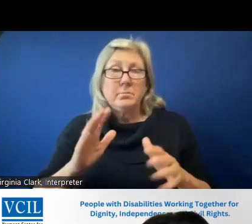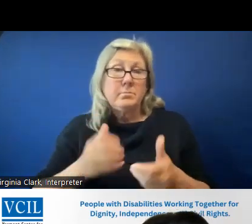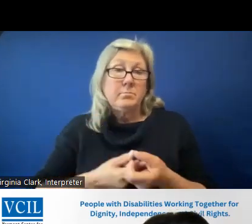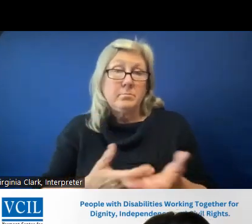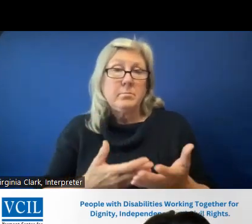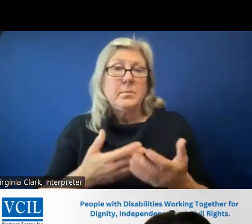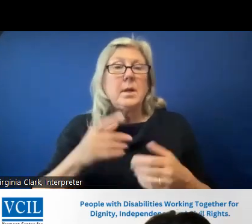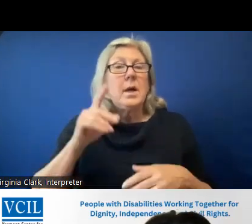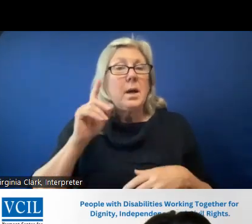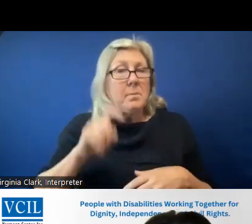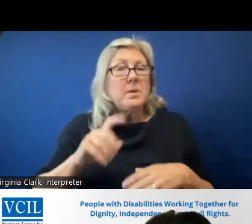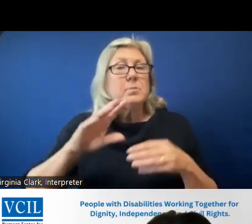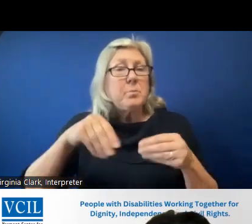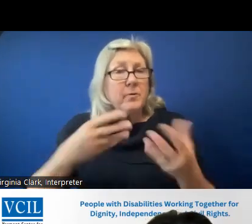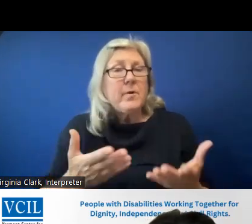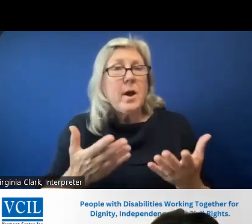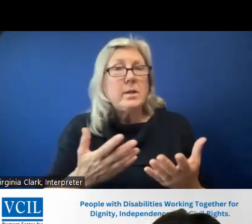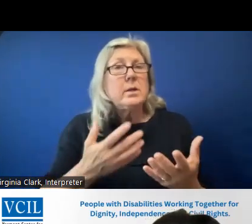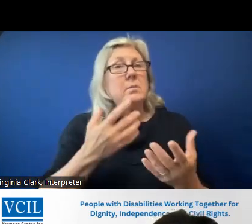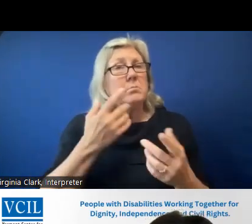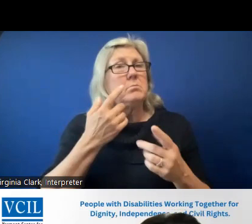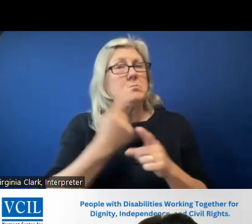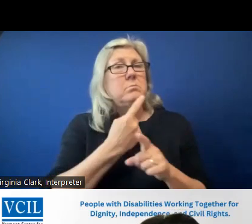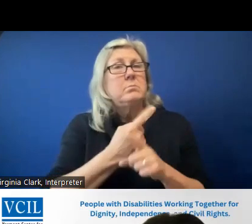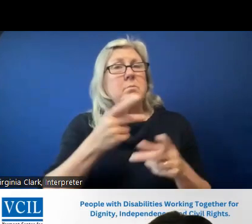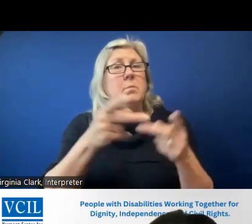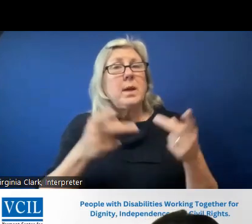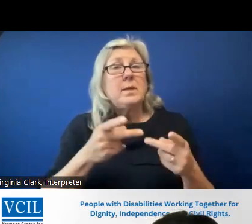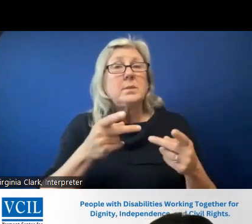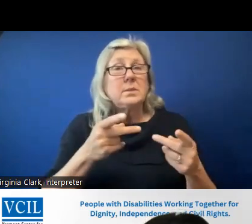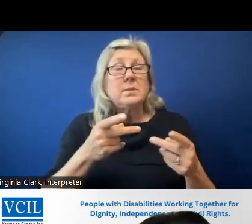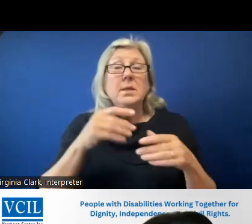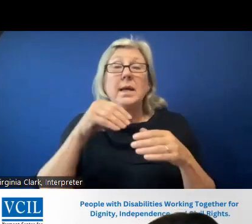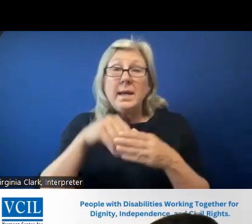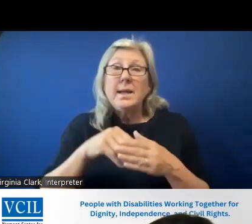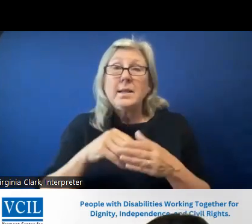a right ifful place within the broader community. I could talk for hours tonight about the concerns